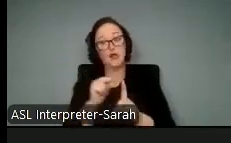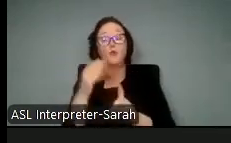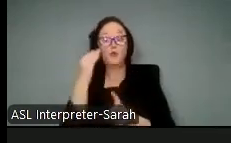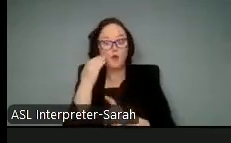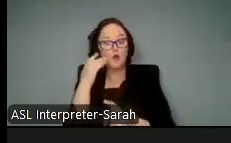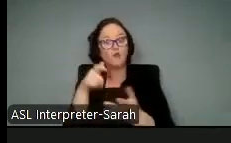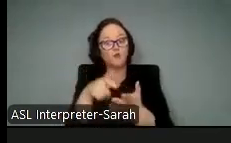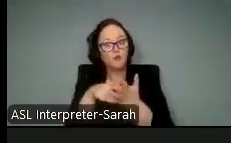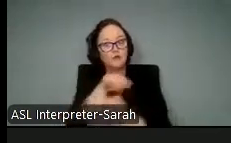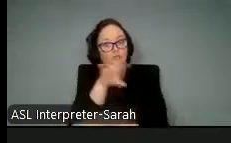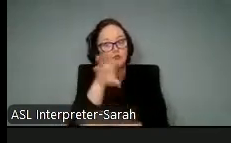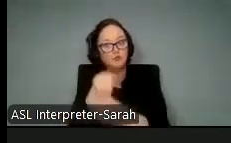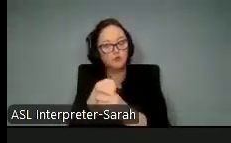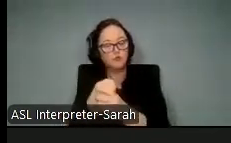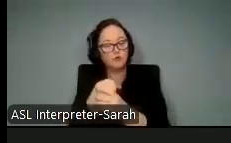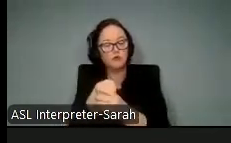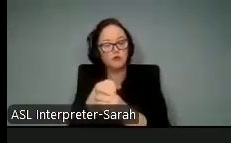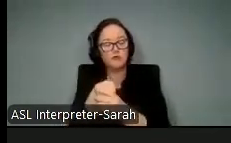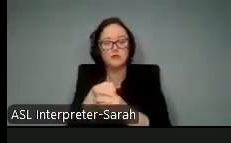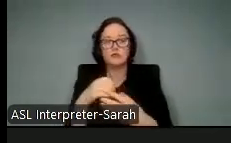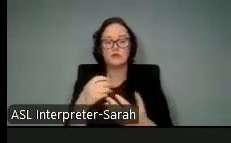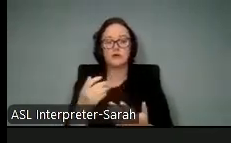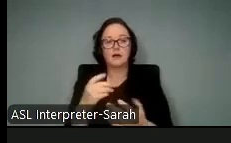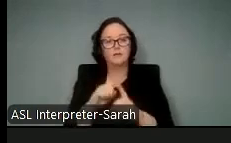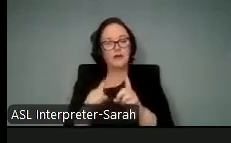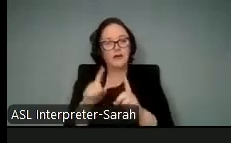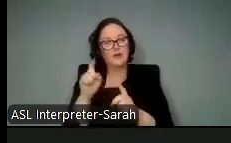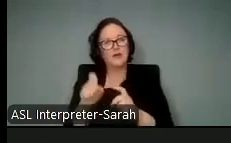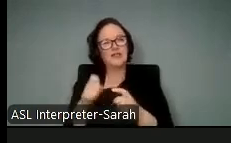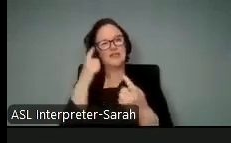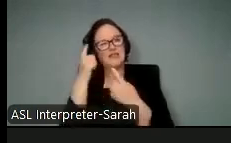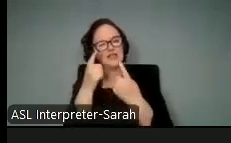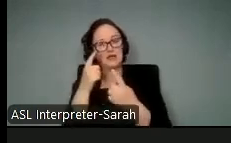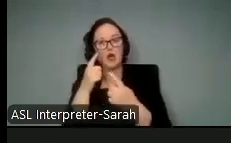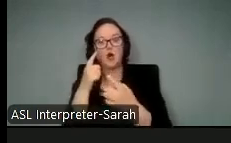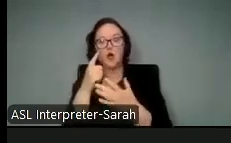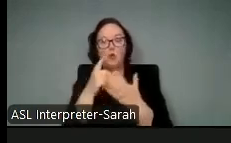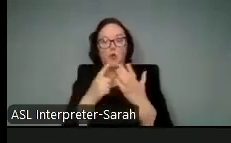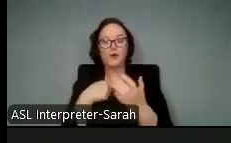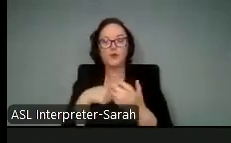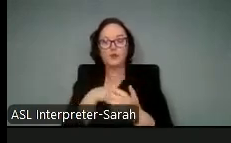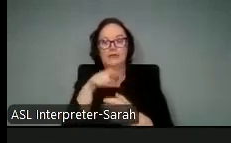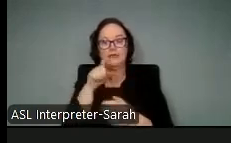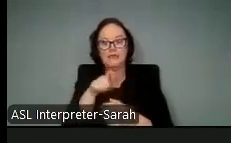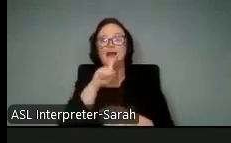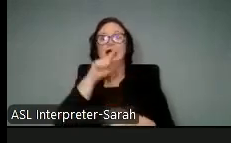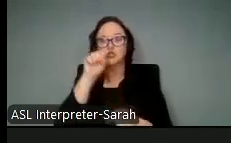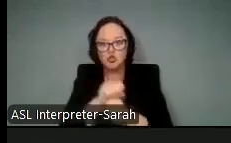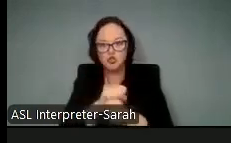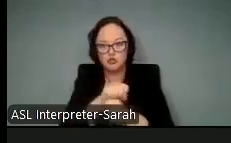and a lot of the time it comes down to what do we actually need to include, but both our viable options. It just it's just based on